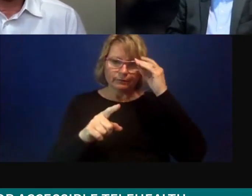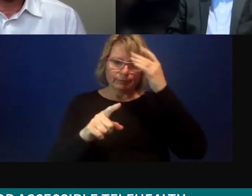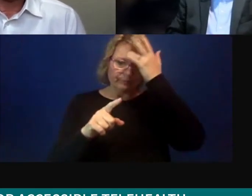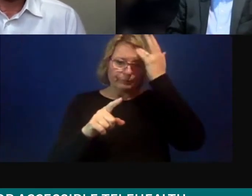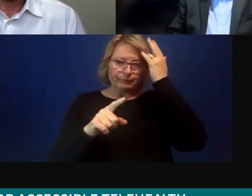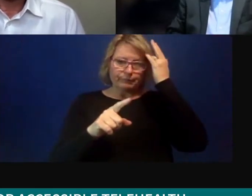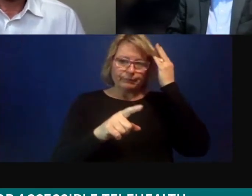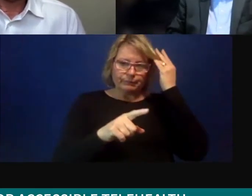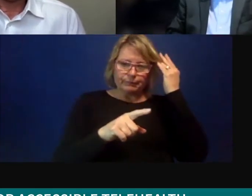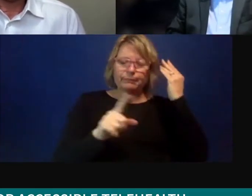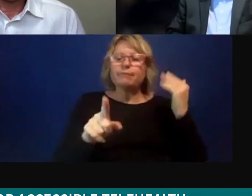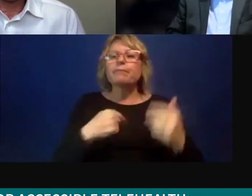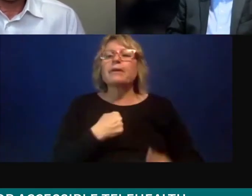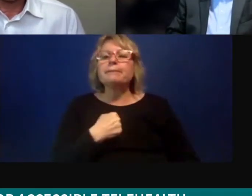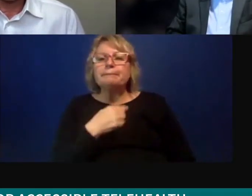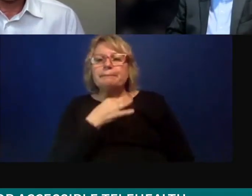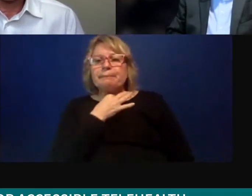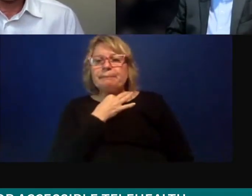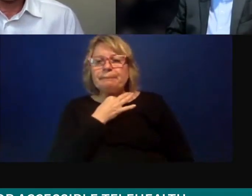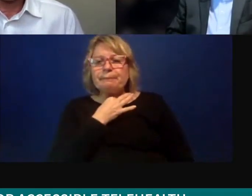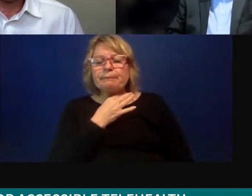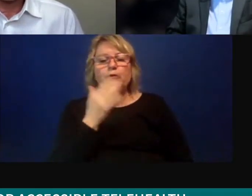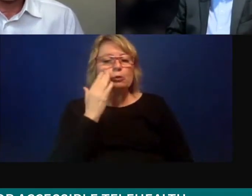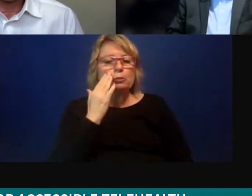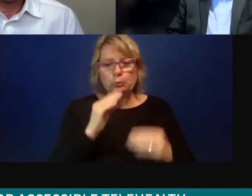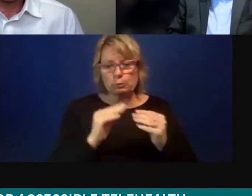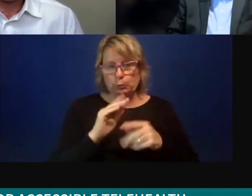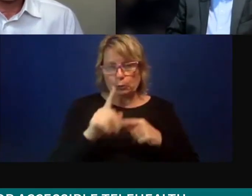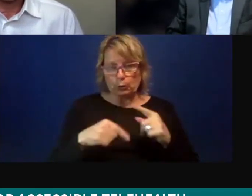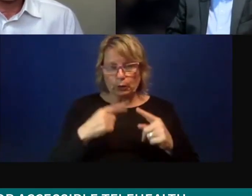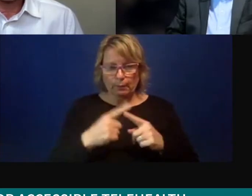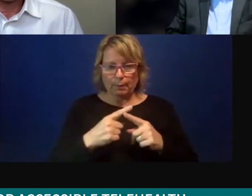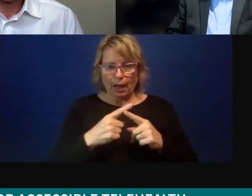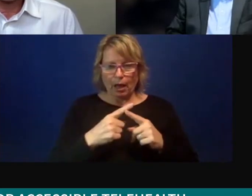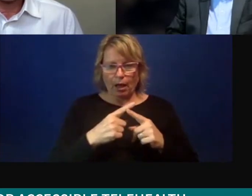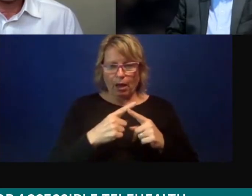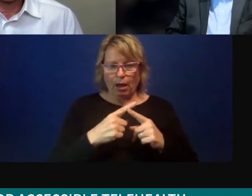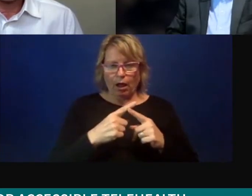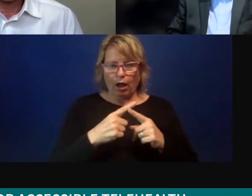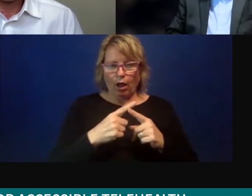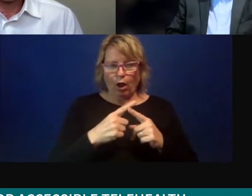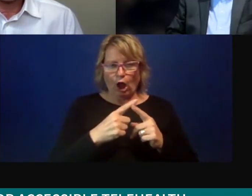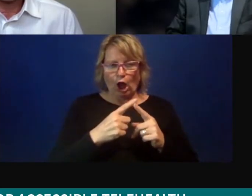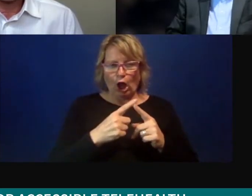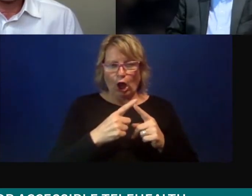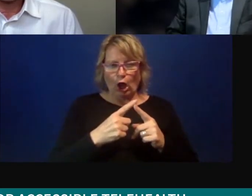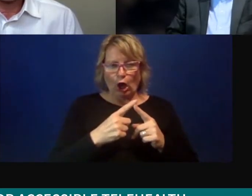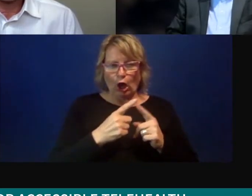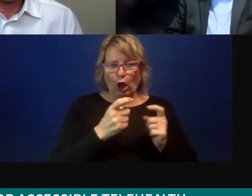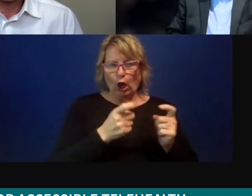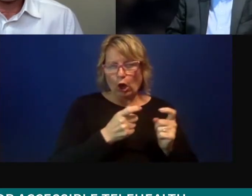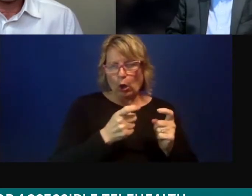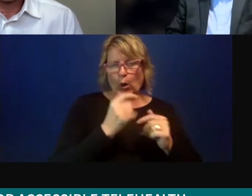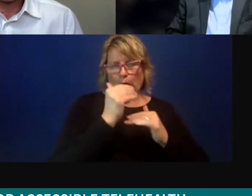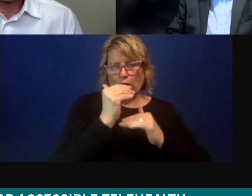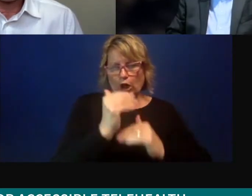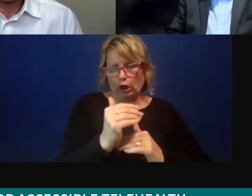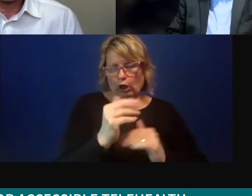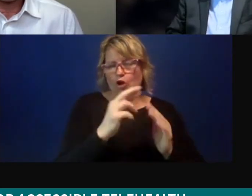I'm curious to know more about the regulatory, either constraints or enablers that you're